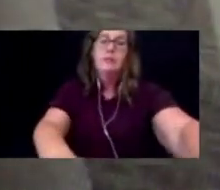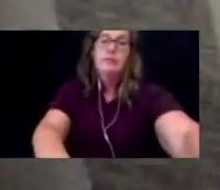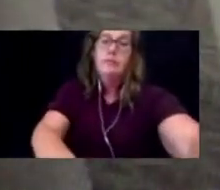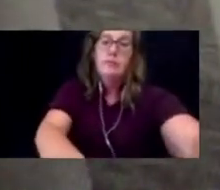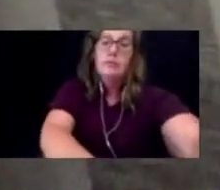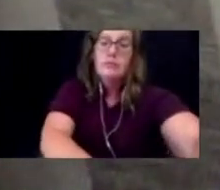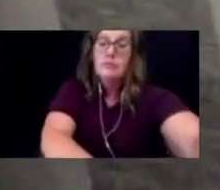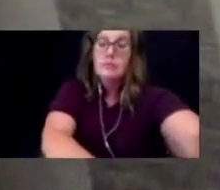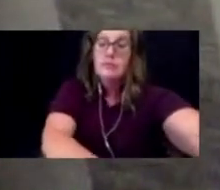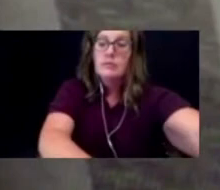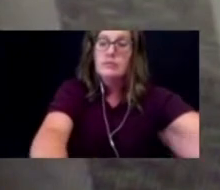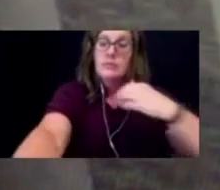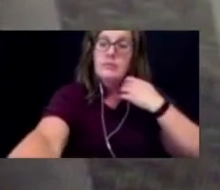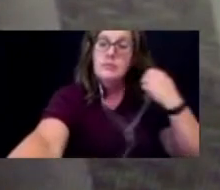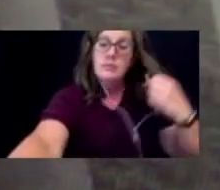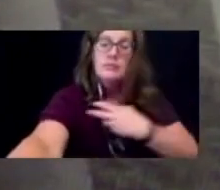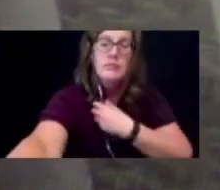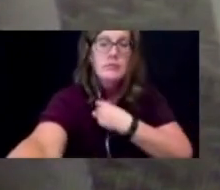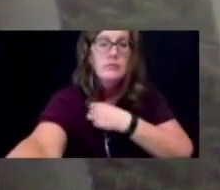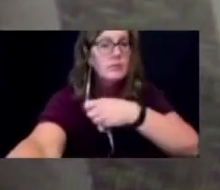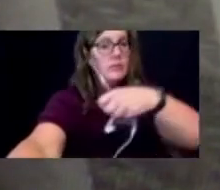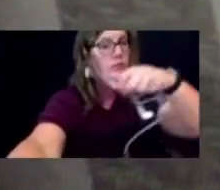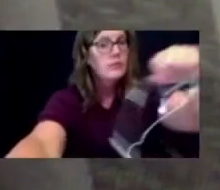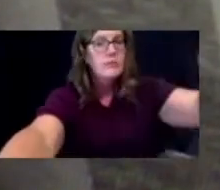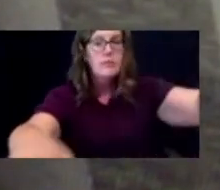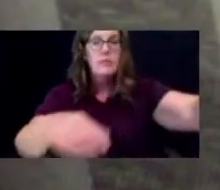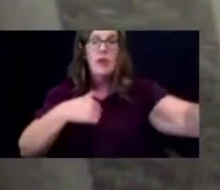to coming prior to coming to that church i was like i don't want to go to that church